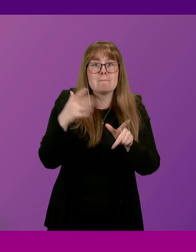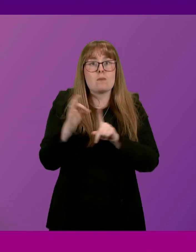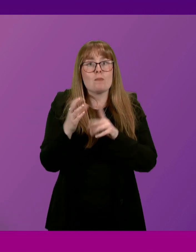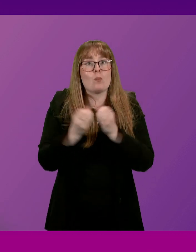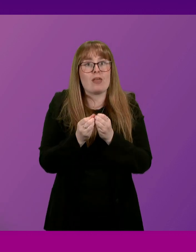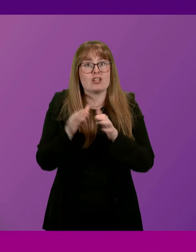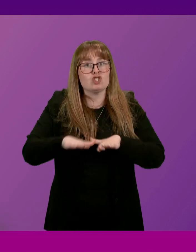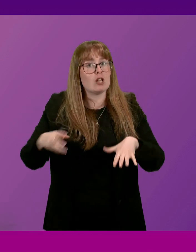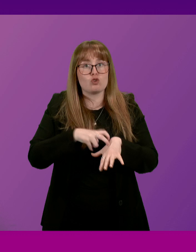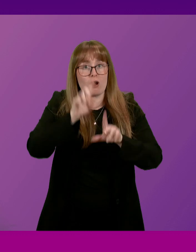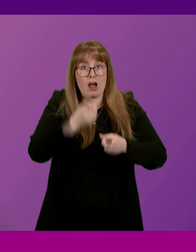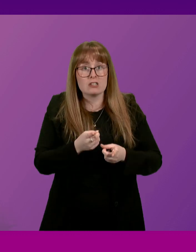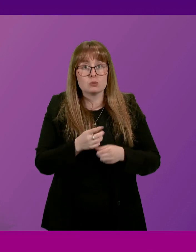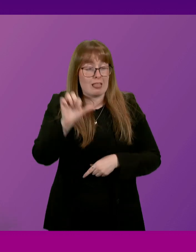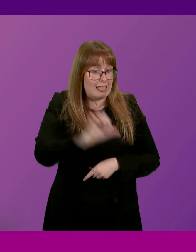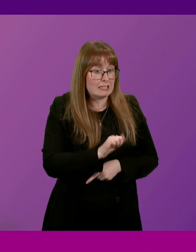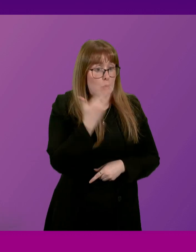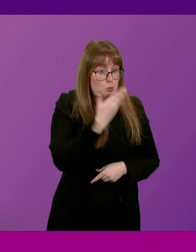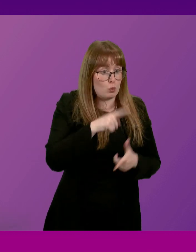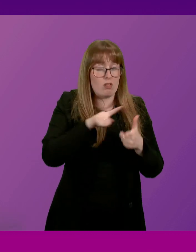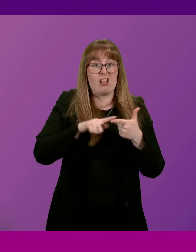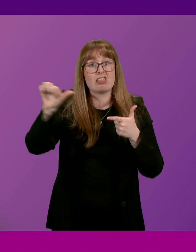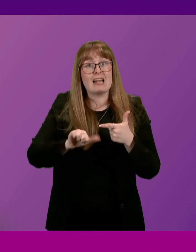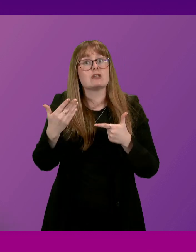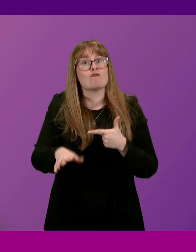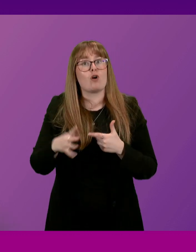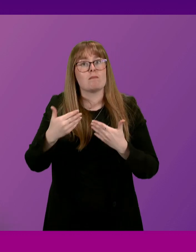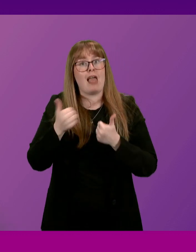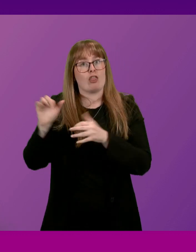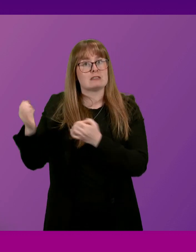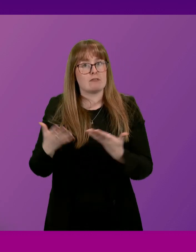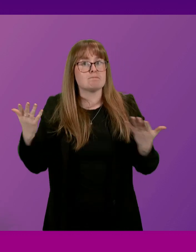been let down at school and is now being let down by the health service. Will the First Minister